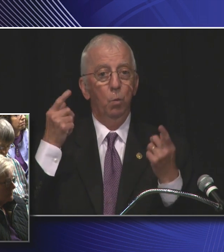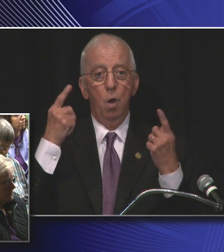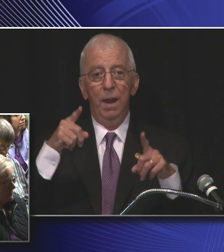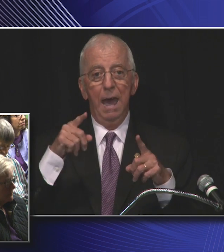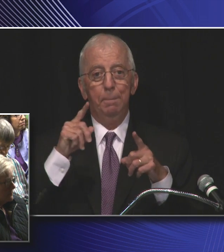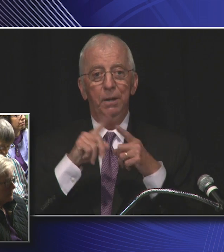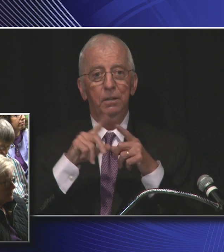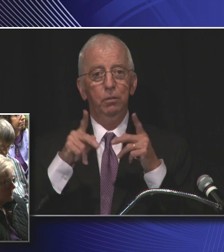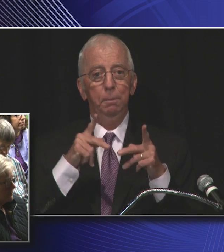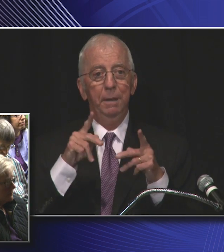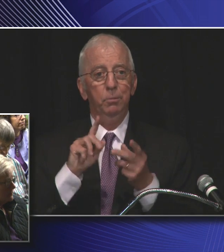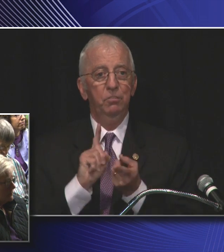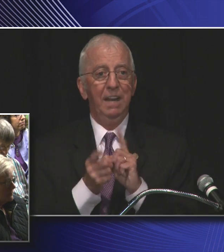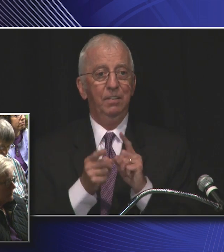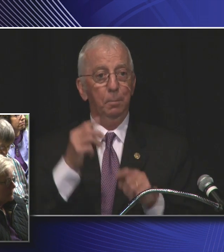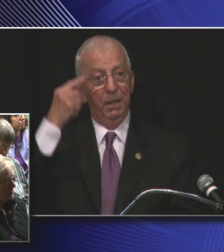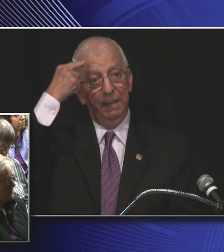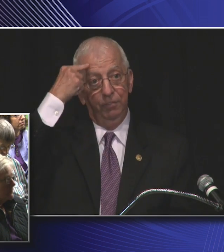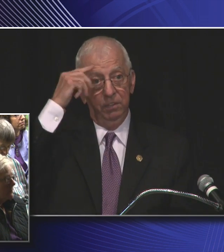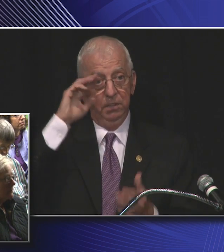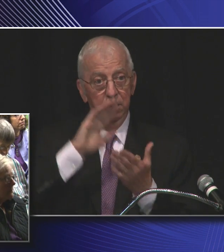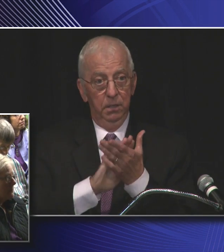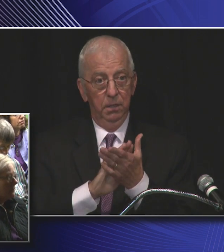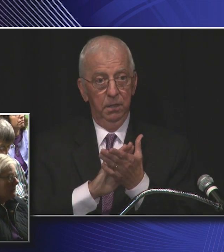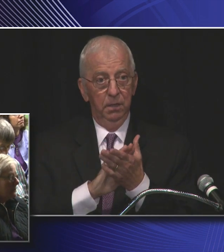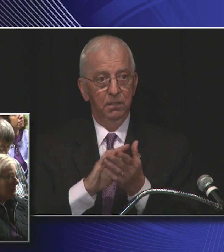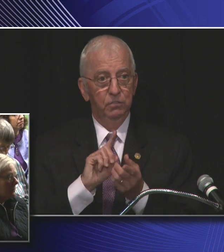won't happen until people change their beliefs,